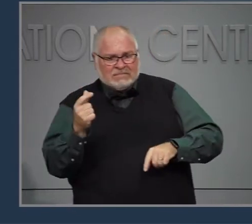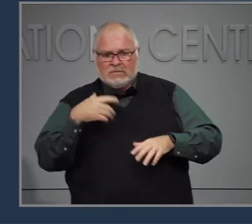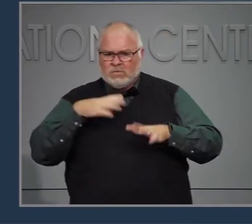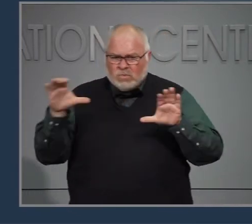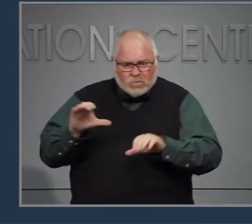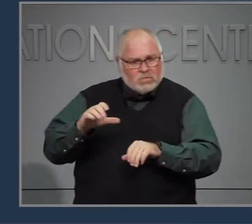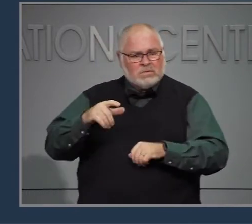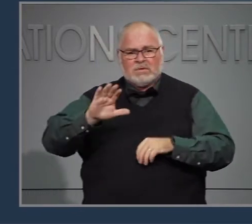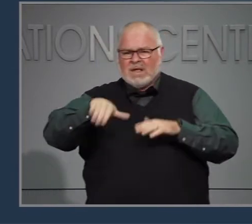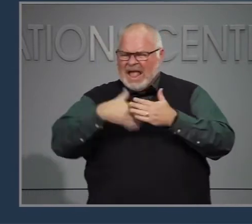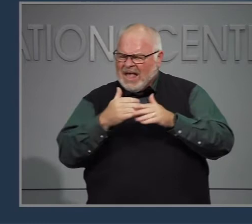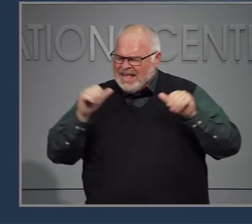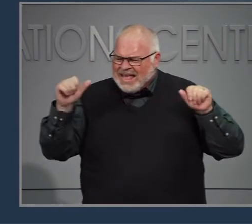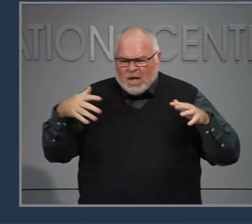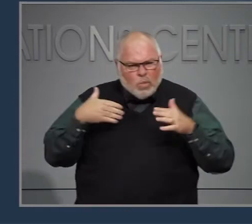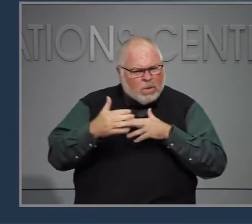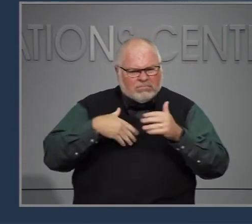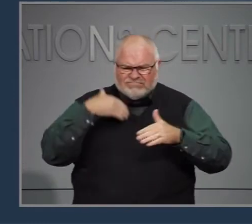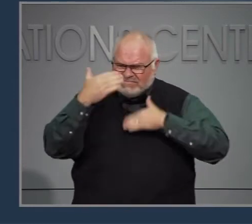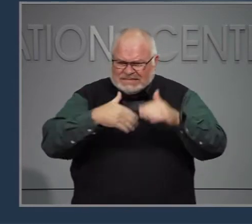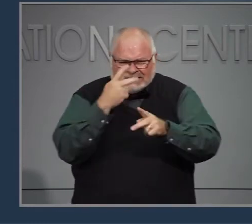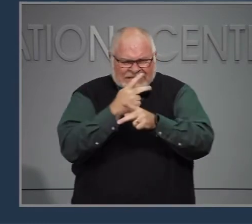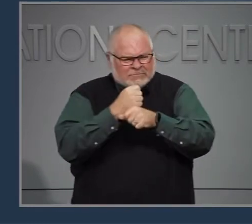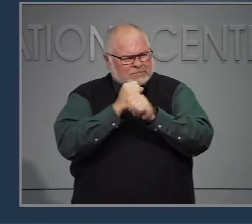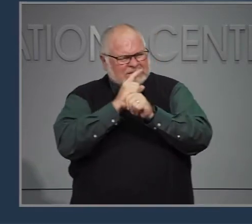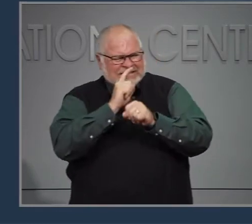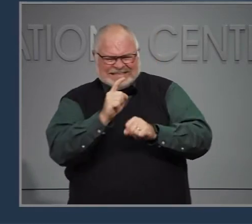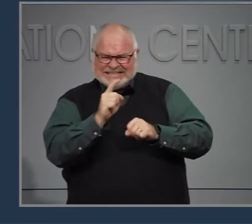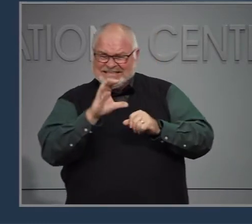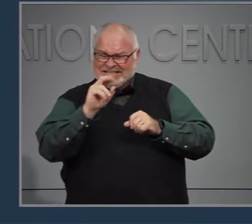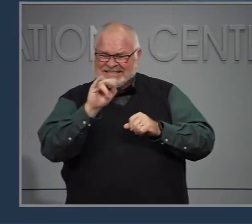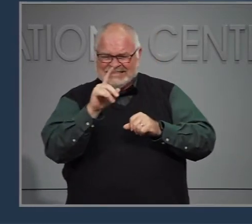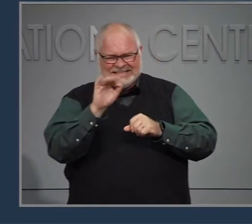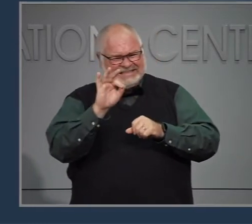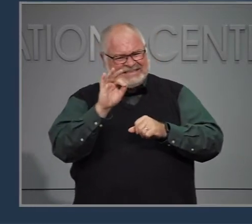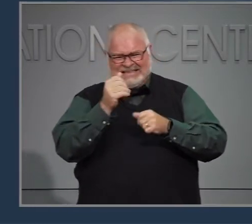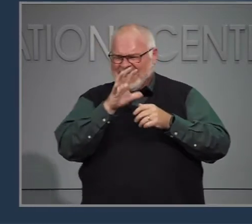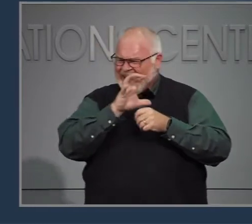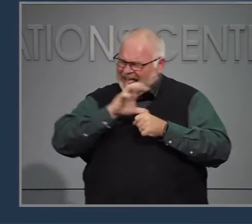COVID OUT OF NURSING HOMES TO AVOID HAVING OUTBREAKS IN THE FIRST PLACE.